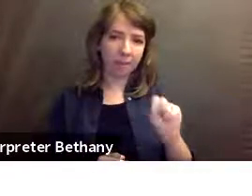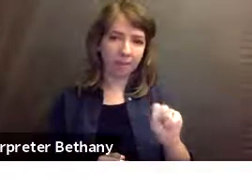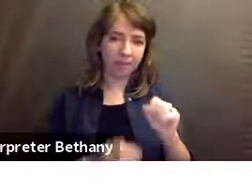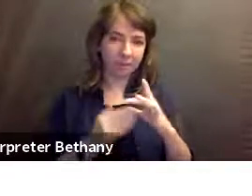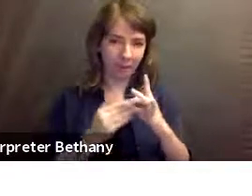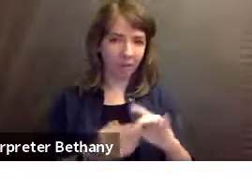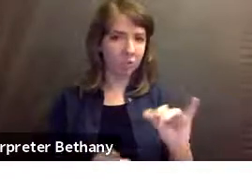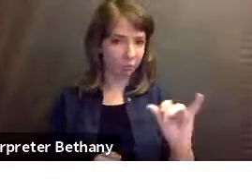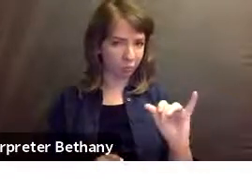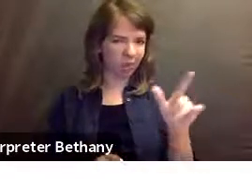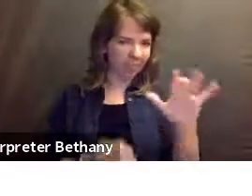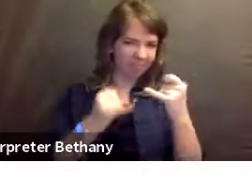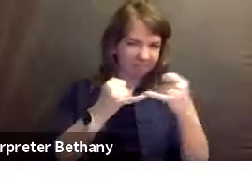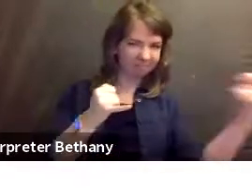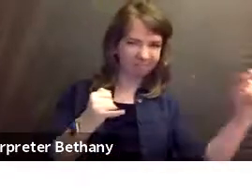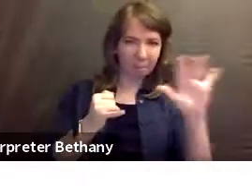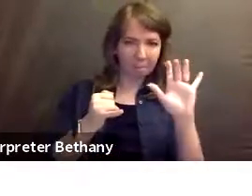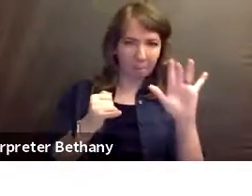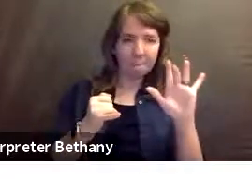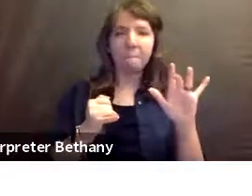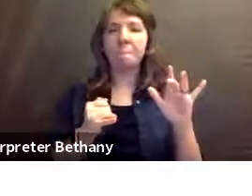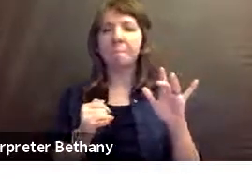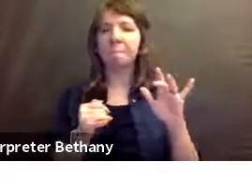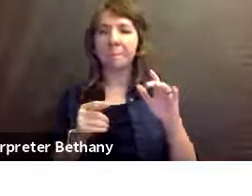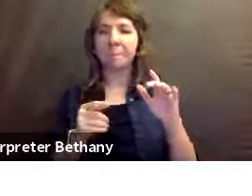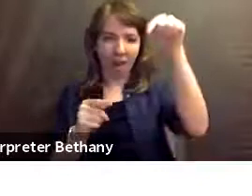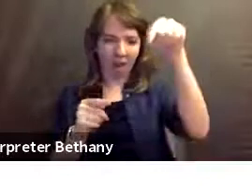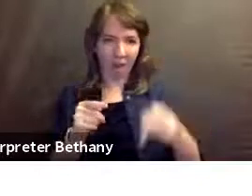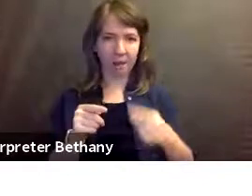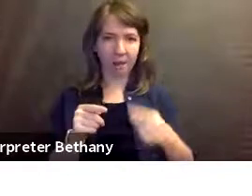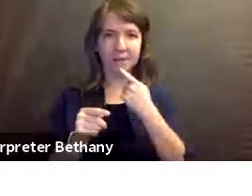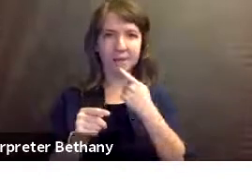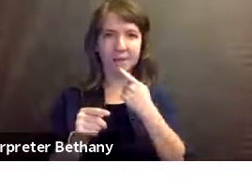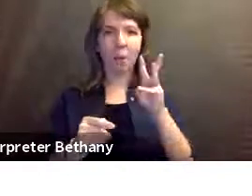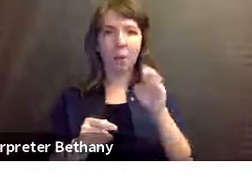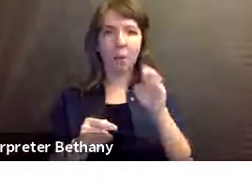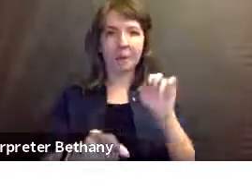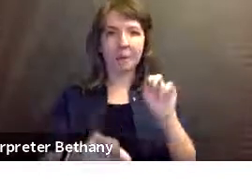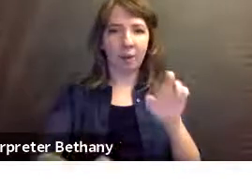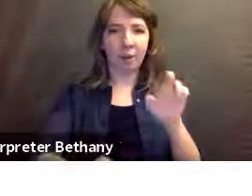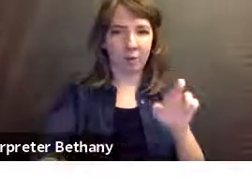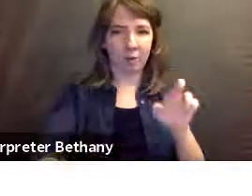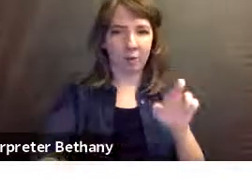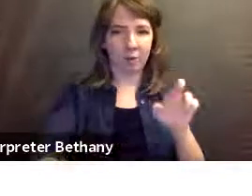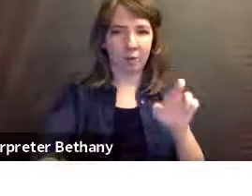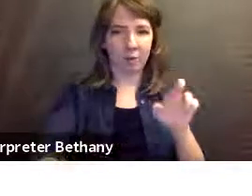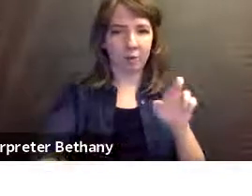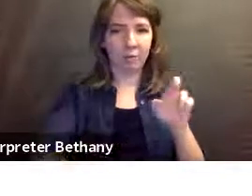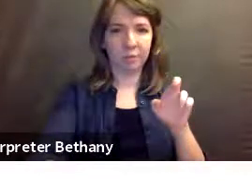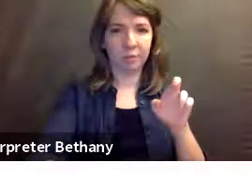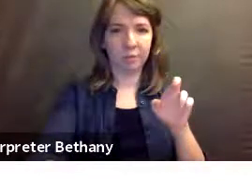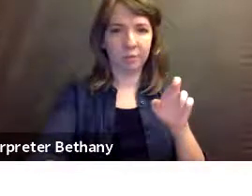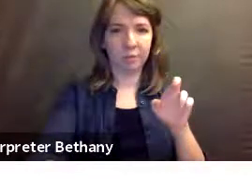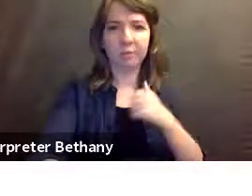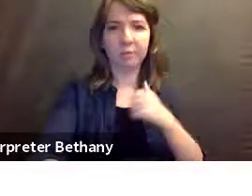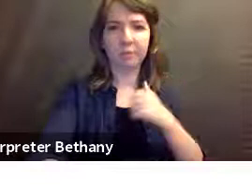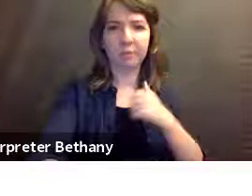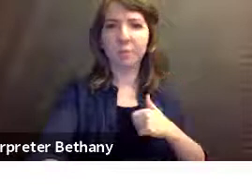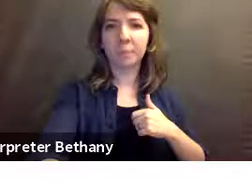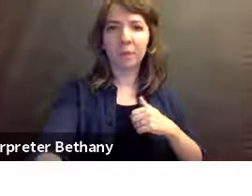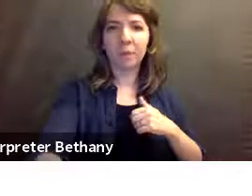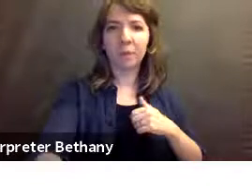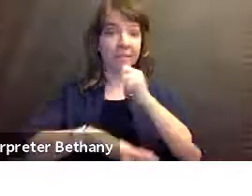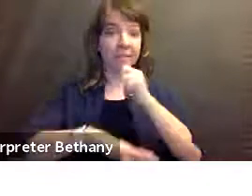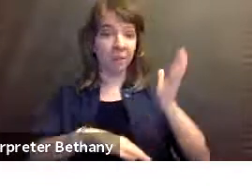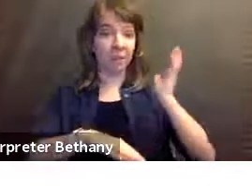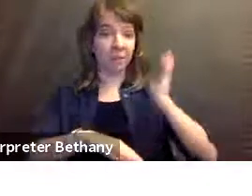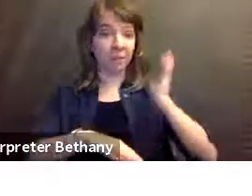Linda Kobashigawa: tab that says webinars towards the bottom. And that's where our schedule will be for all of those we schedule them in advance. We don't have any up for fall just yet. We're still working on the schedule, but we will have some up